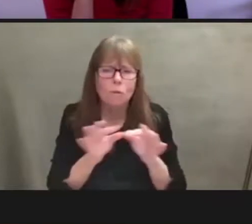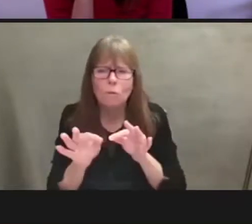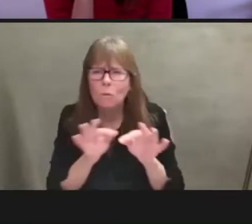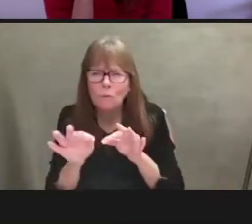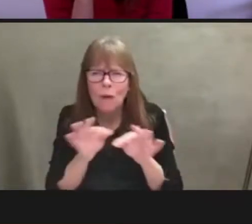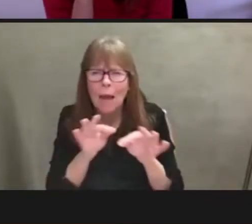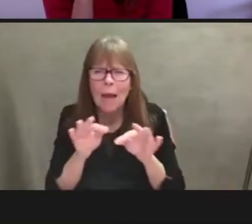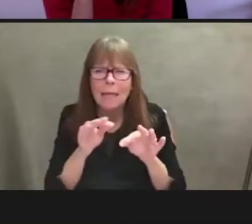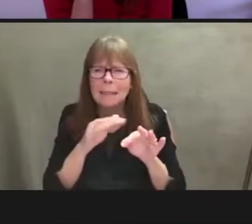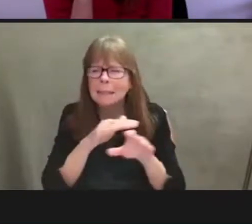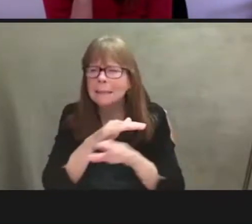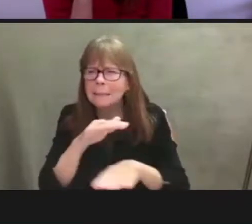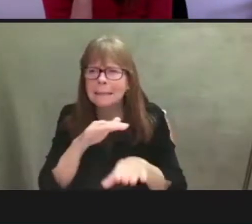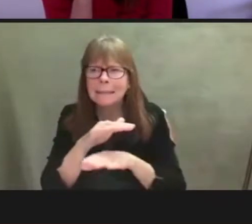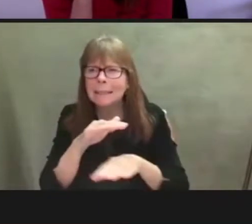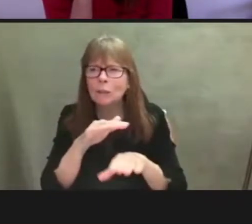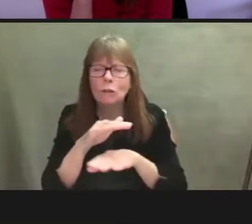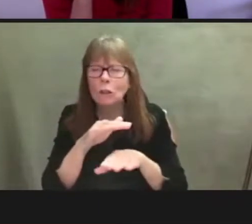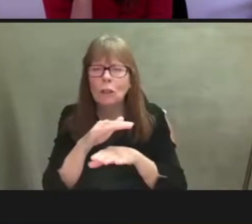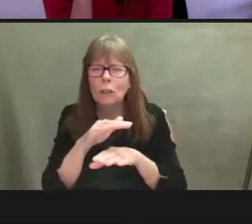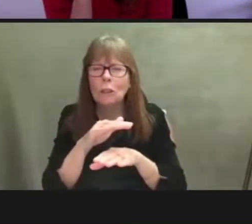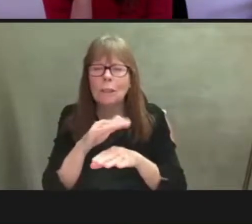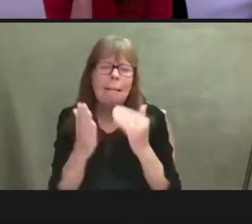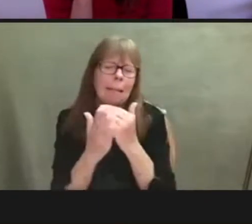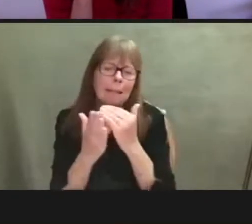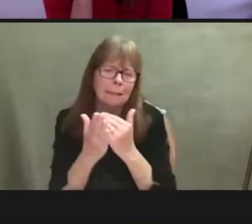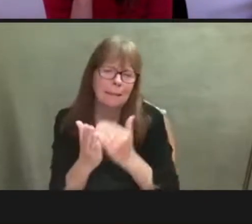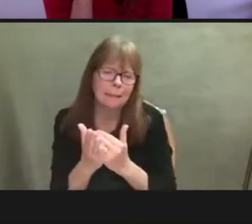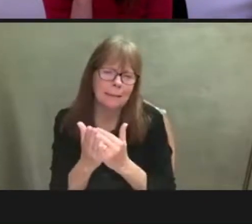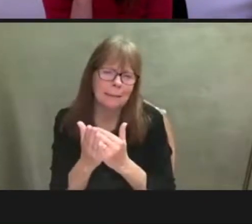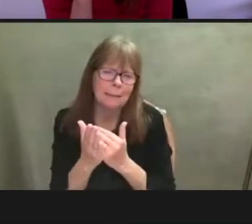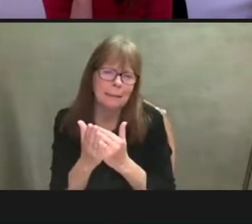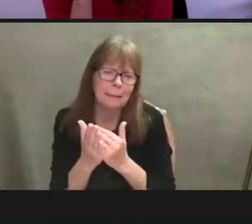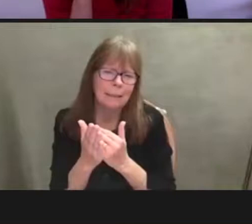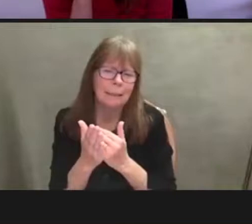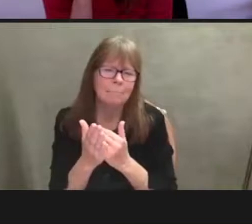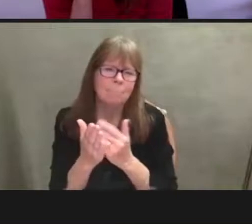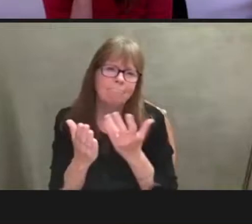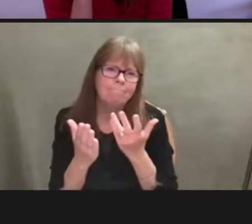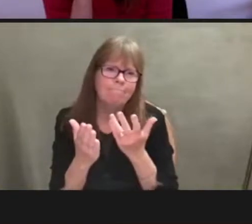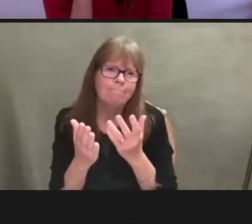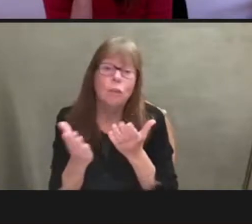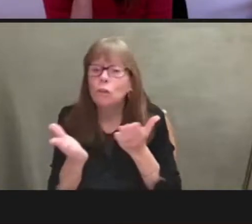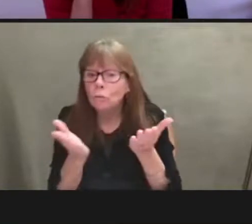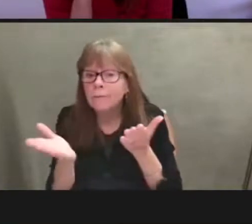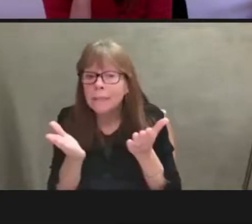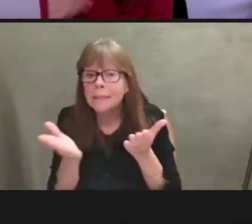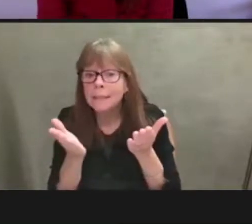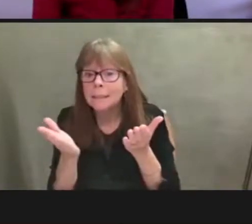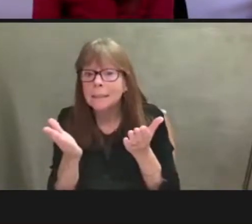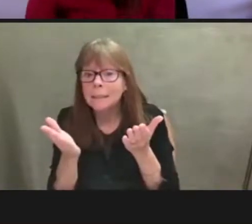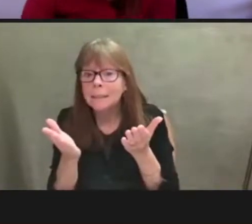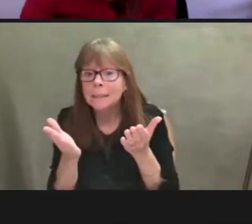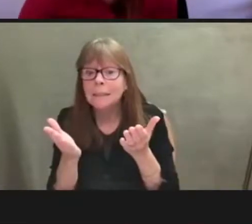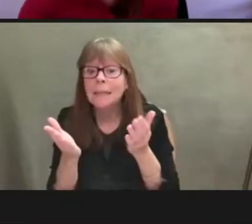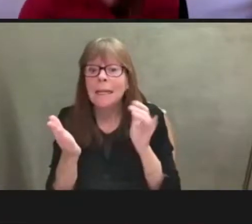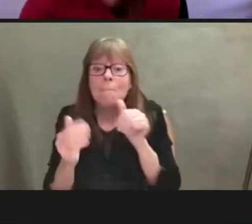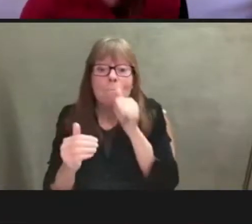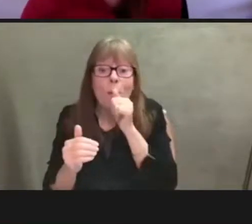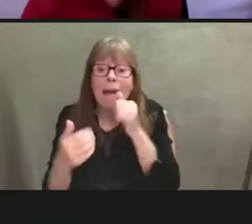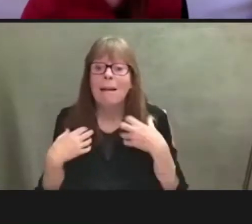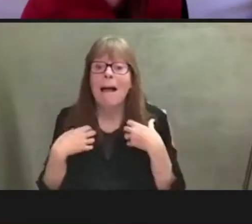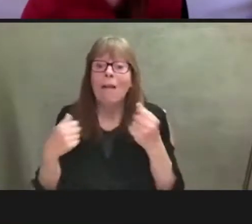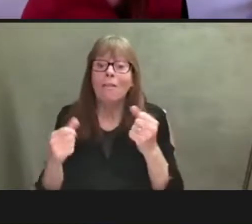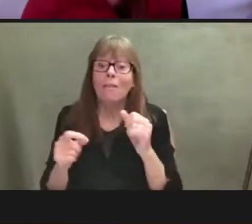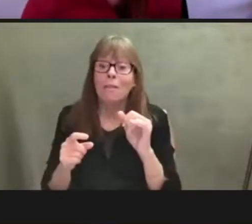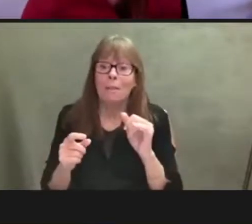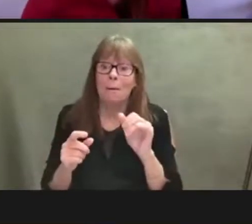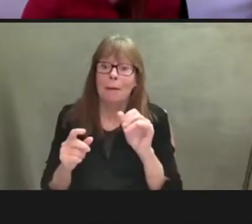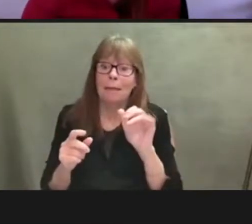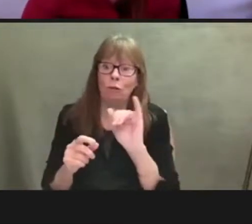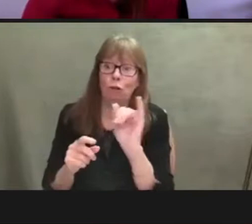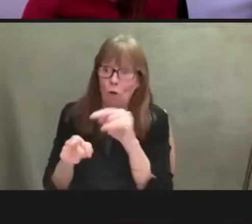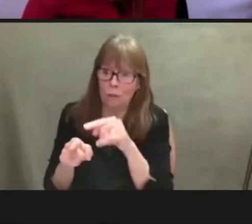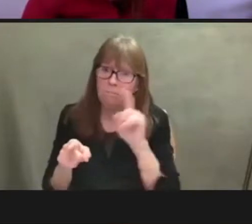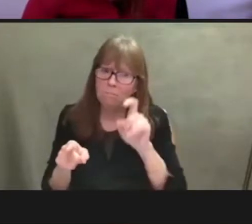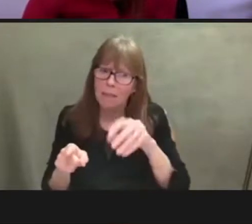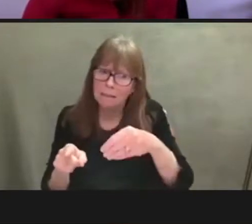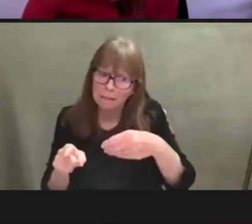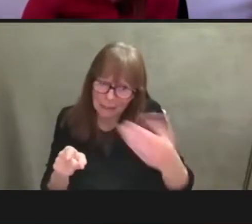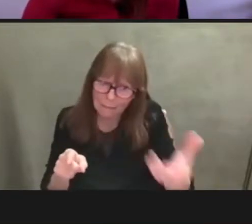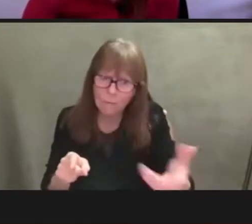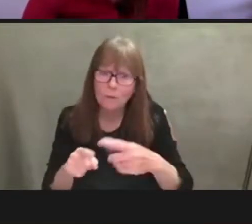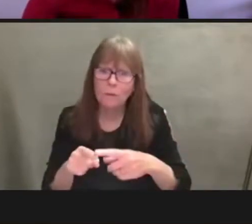list of services that private health insurers have to provide for people with disabilities,